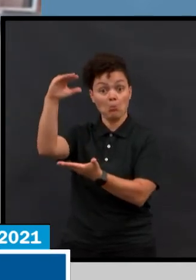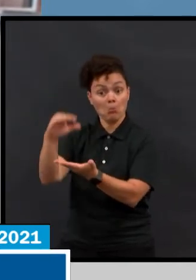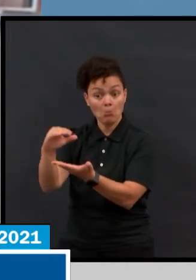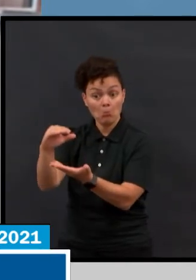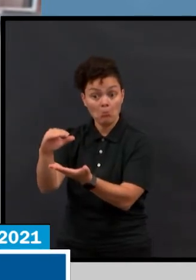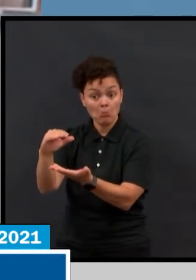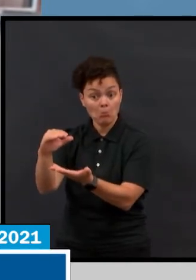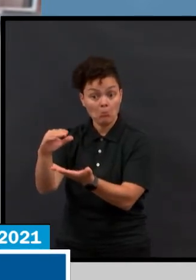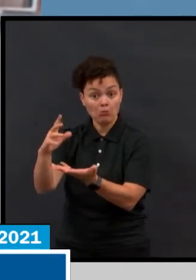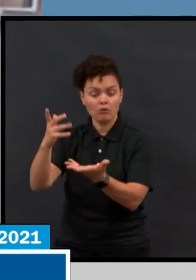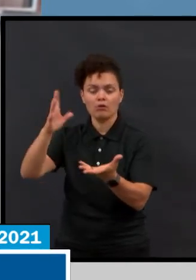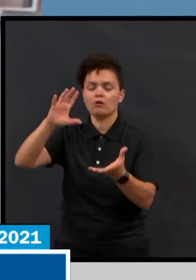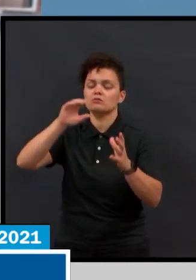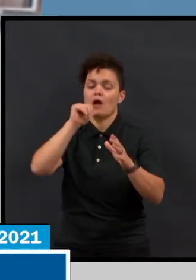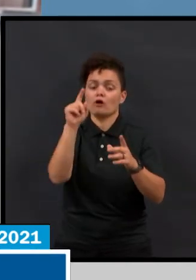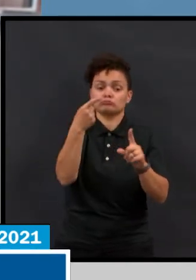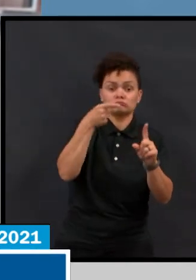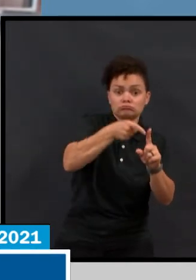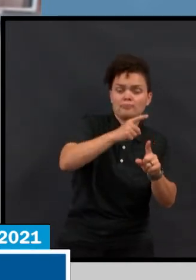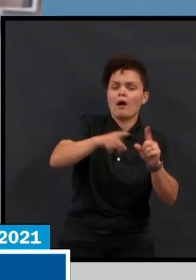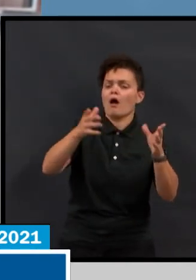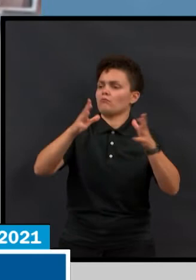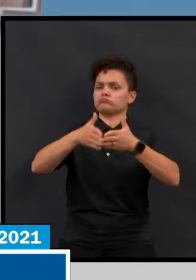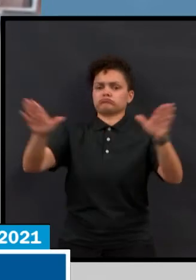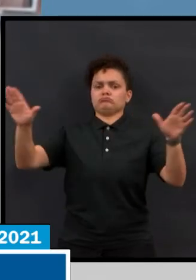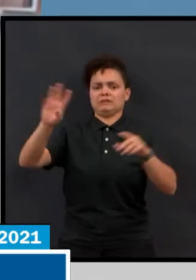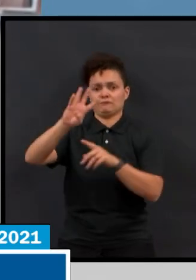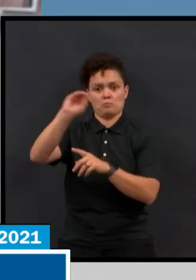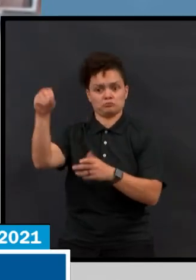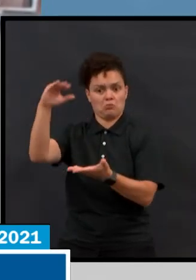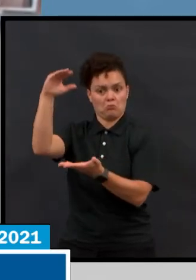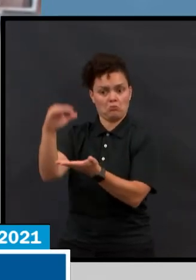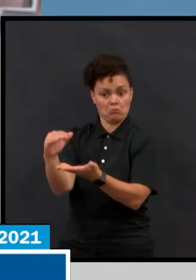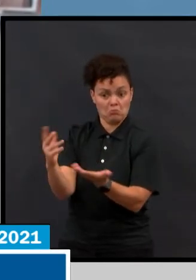so that precision policing team is making a big difference as a matter of fact i'll give them some